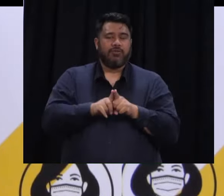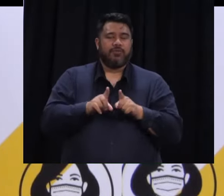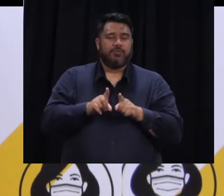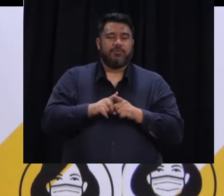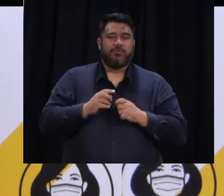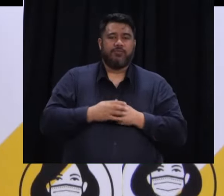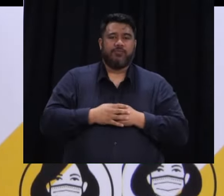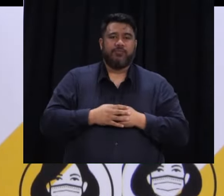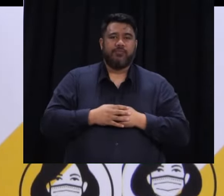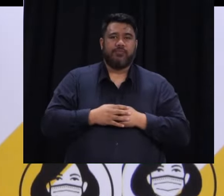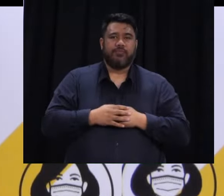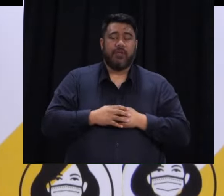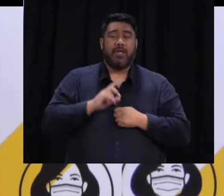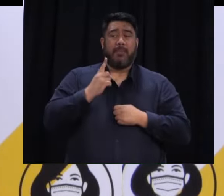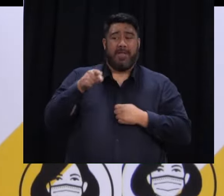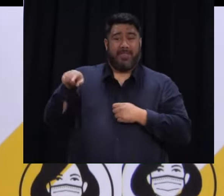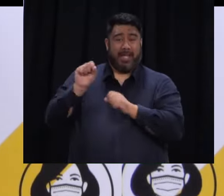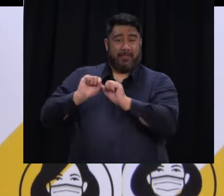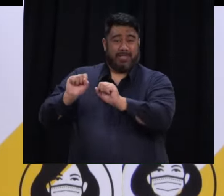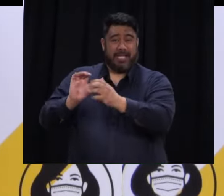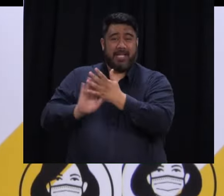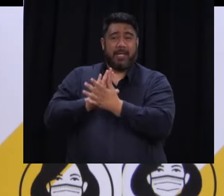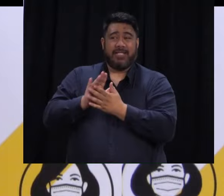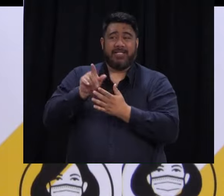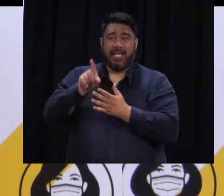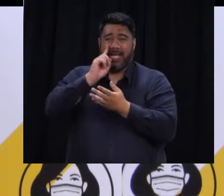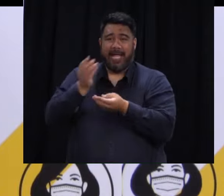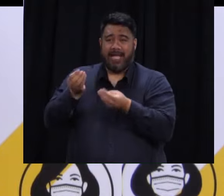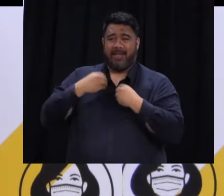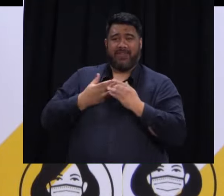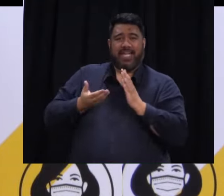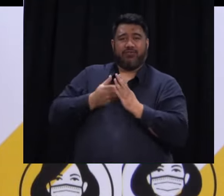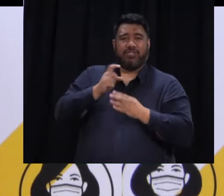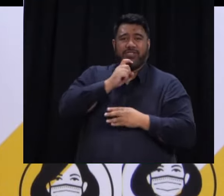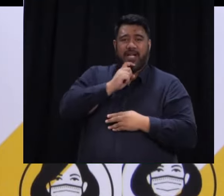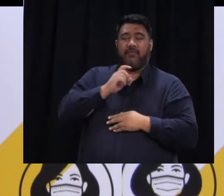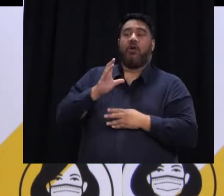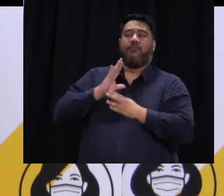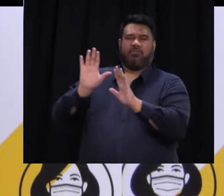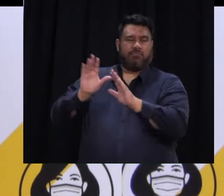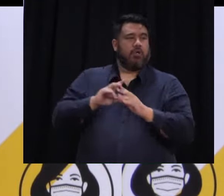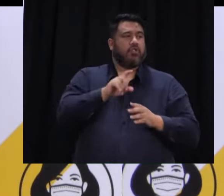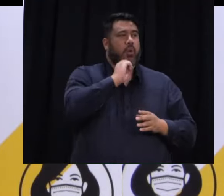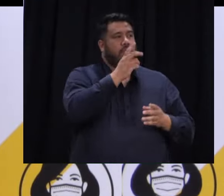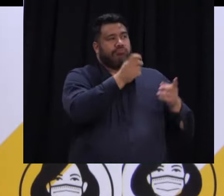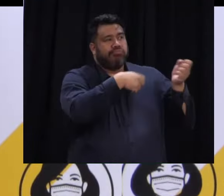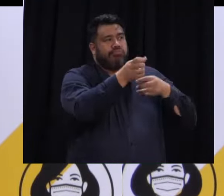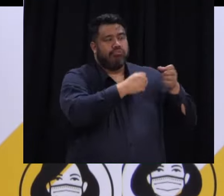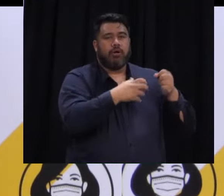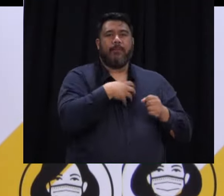is because they have had such a volume of inbound calls to health line around testing,